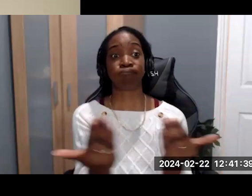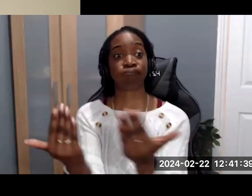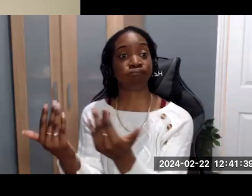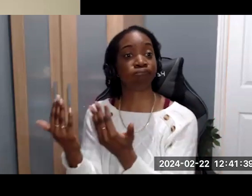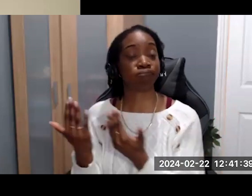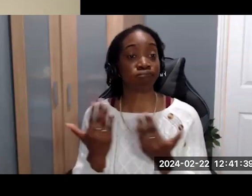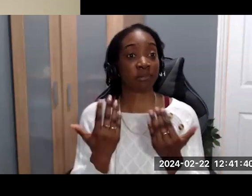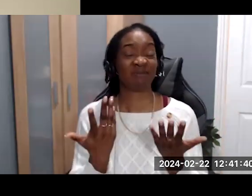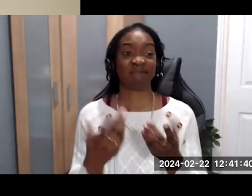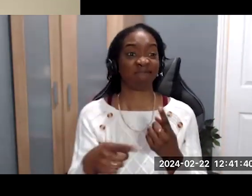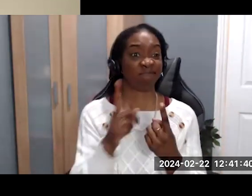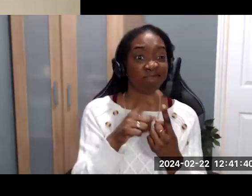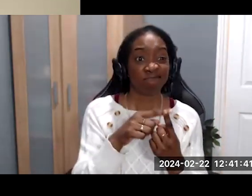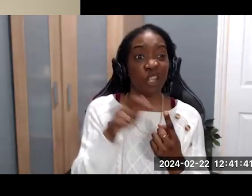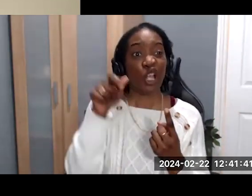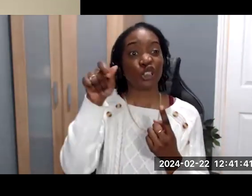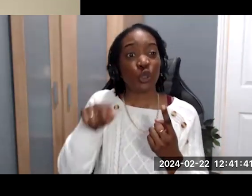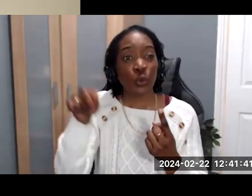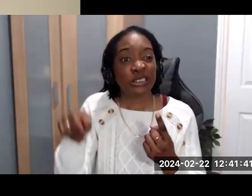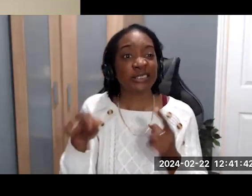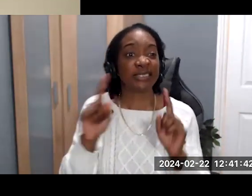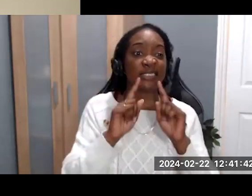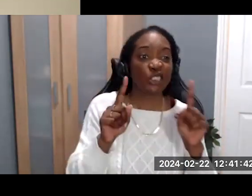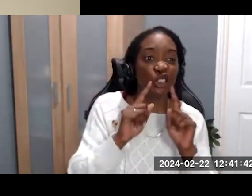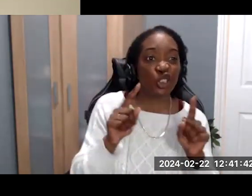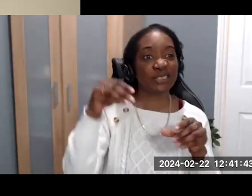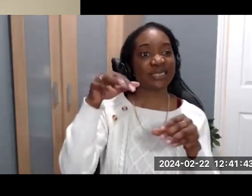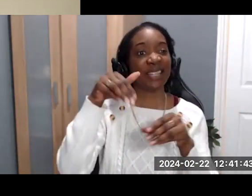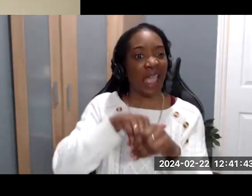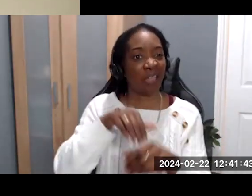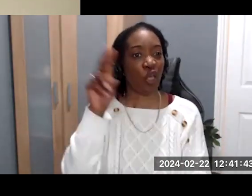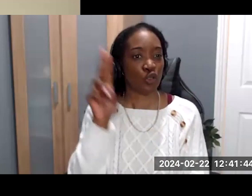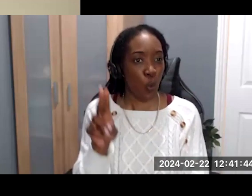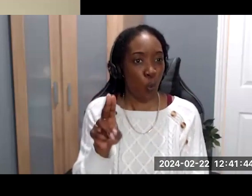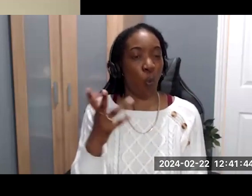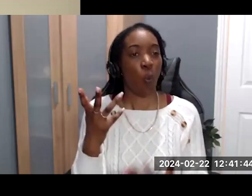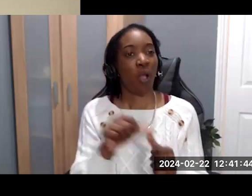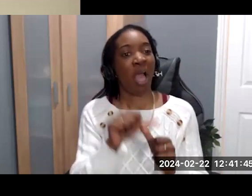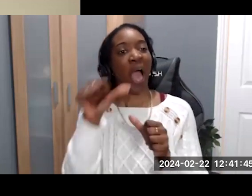that included both students and teachers from the school as well as from the Leeds Community